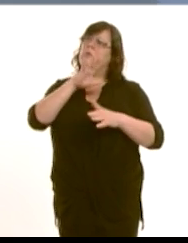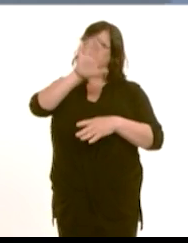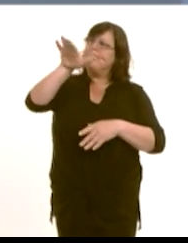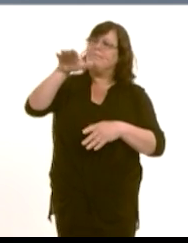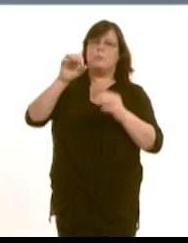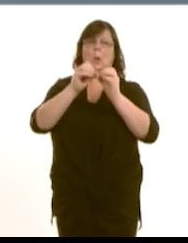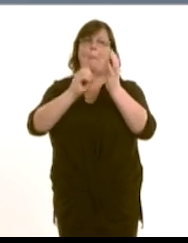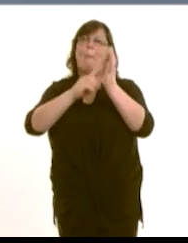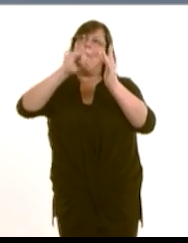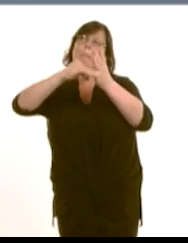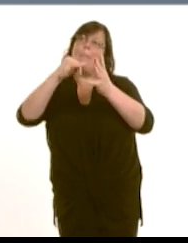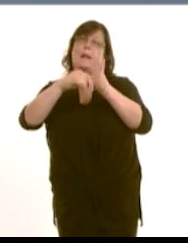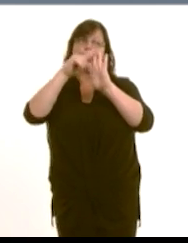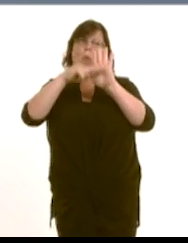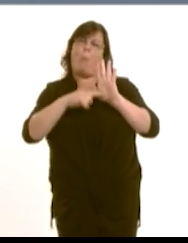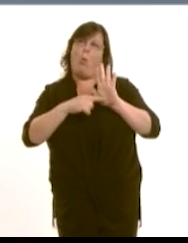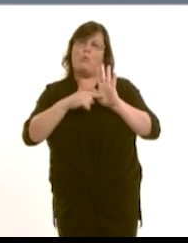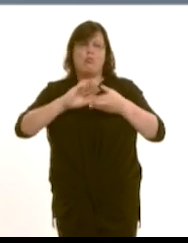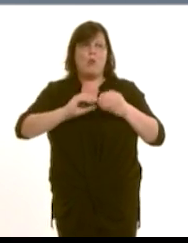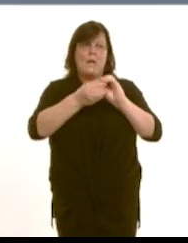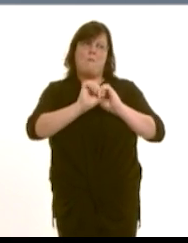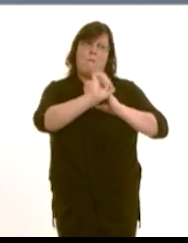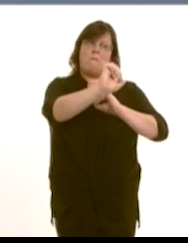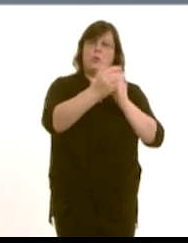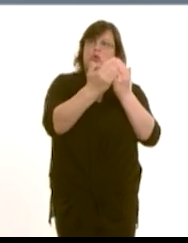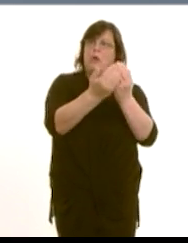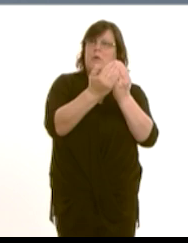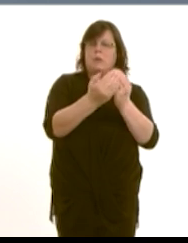week, by the charity, which I think is a vital document that I hope your Government will